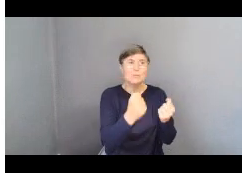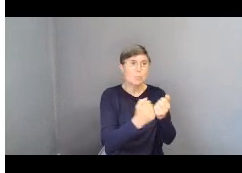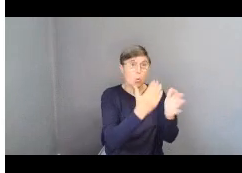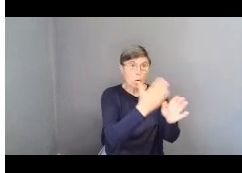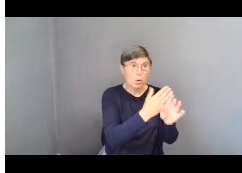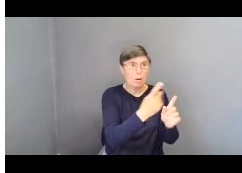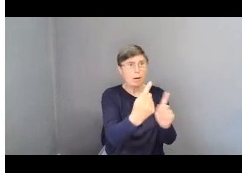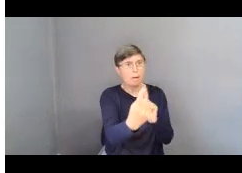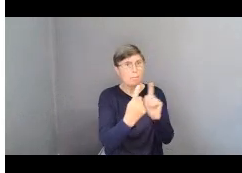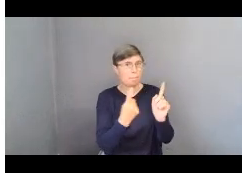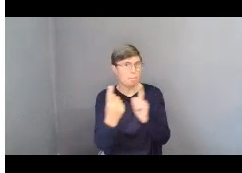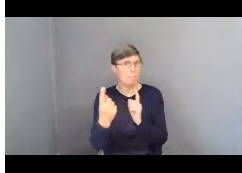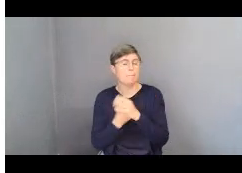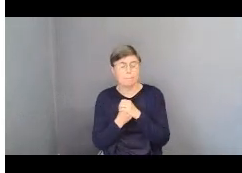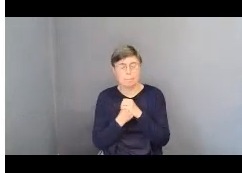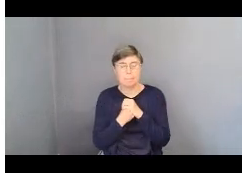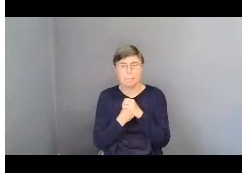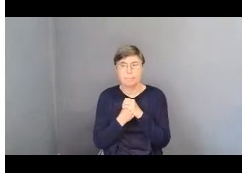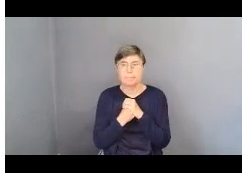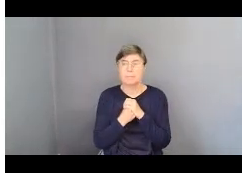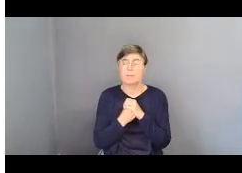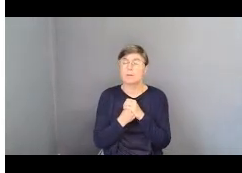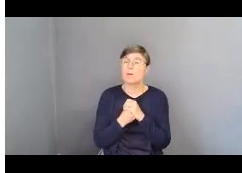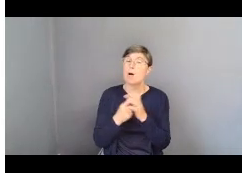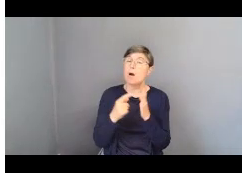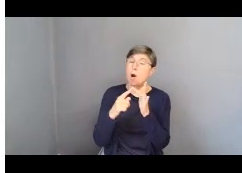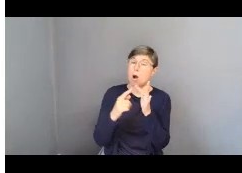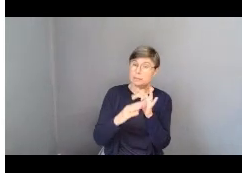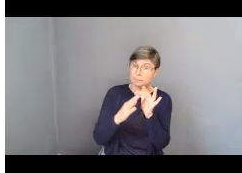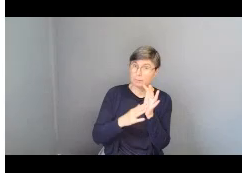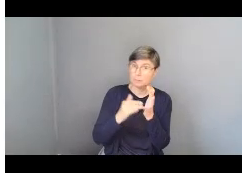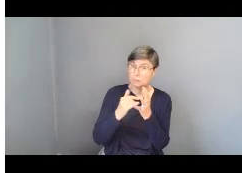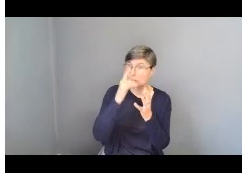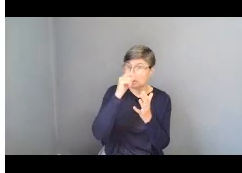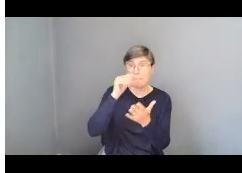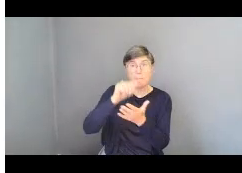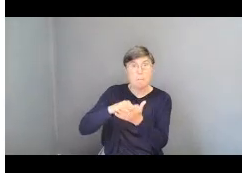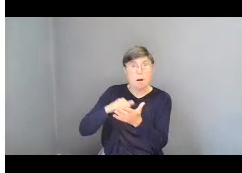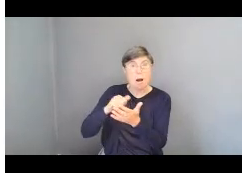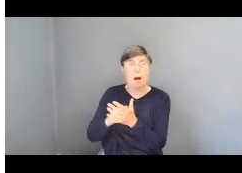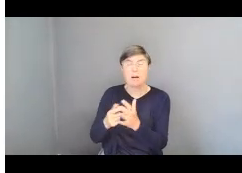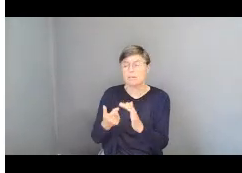Items can also be purchased from businesses in a shop or online.